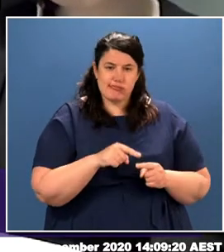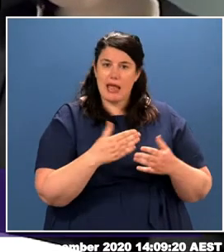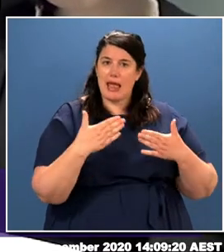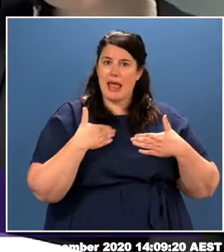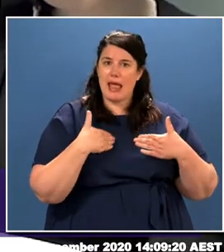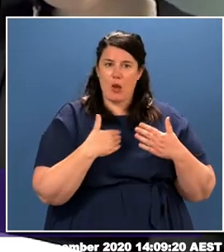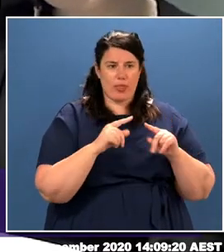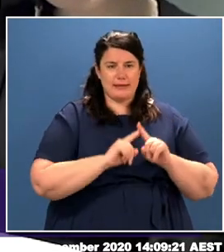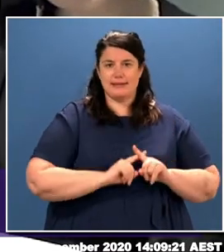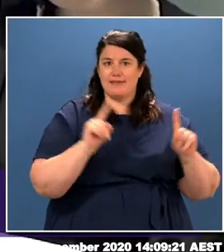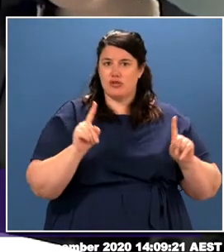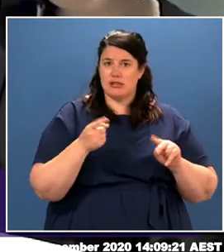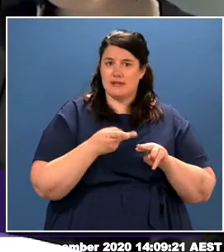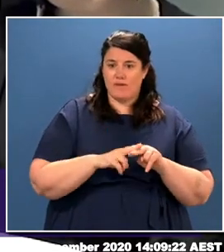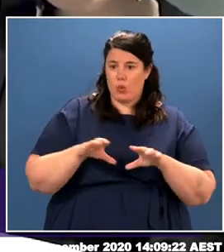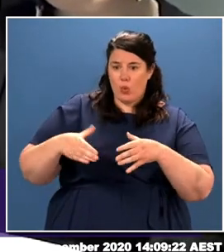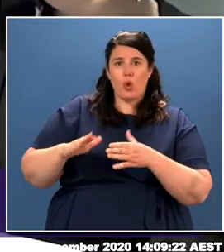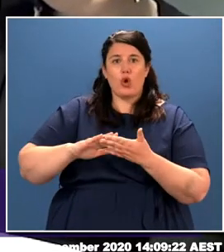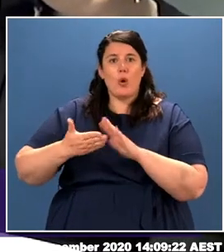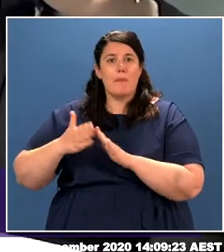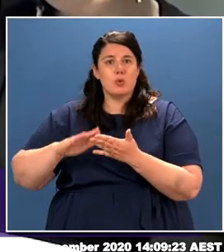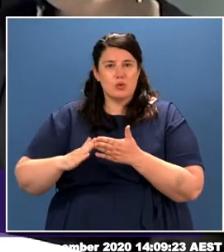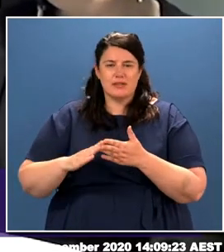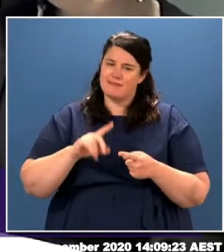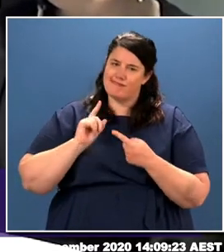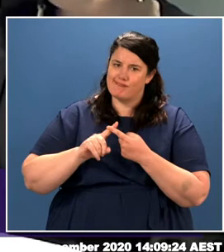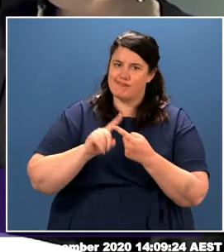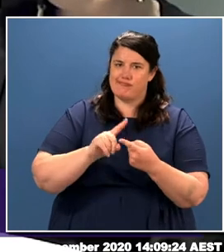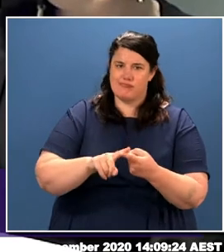disparities that LGBTI people continue to experience to this day.